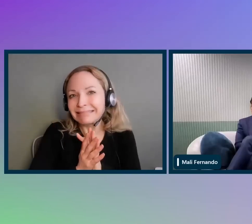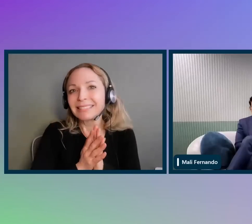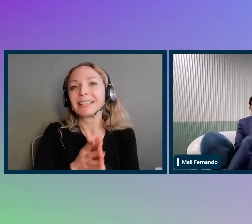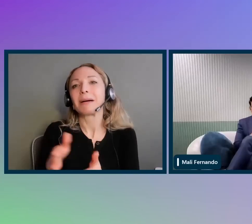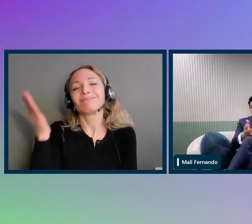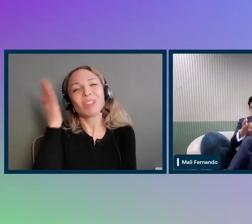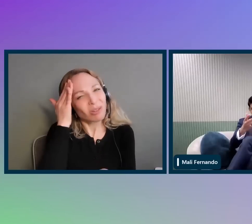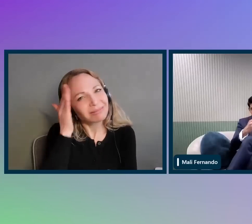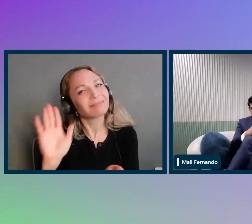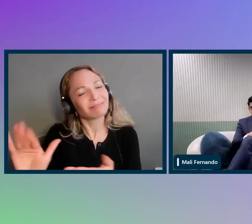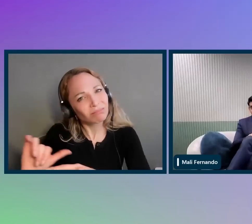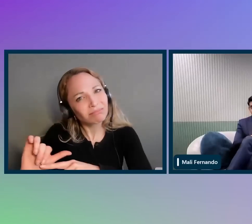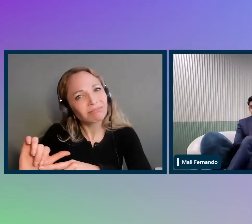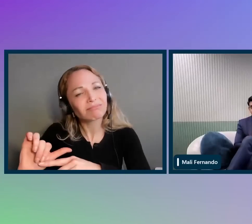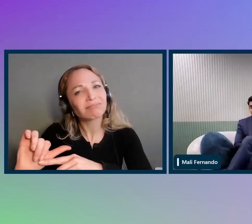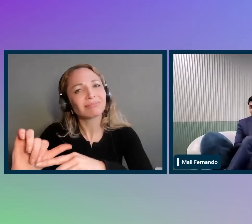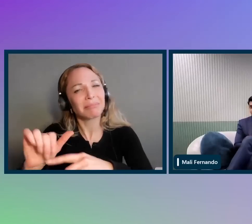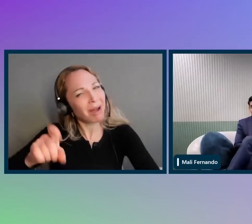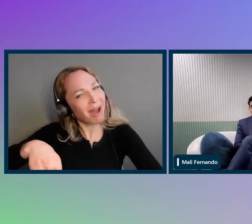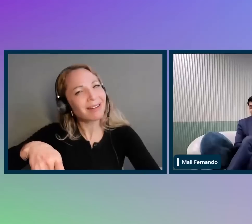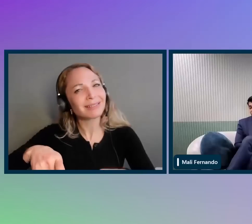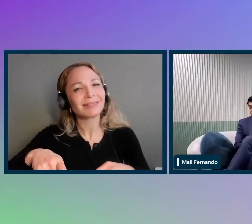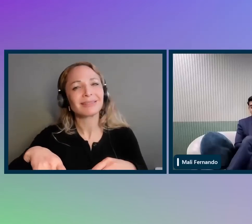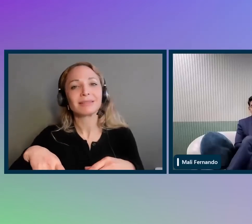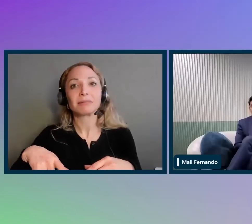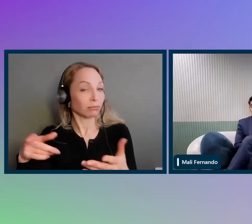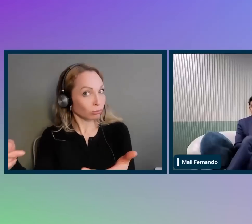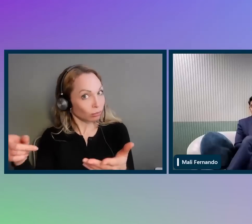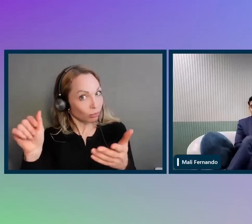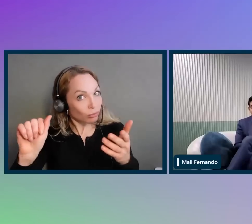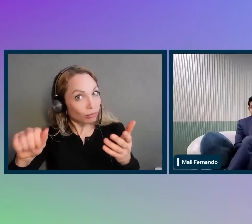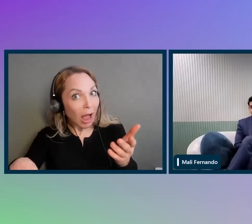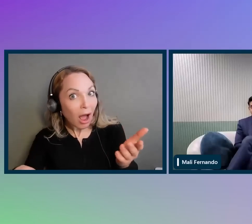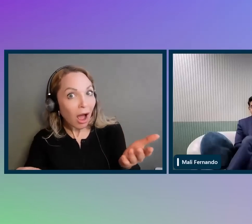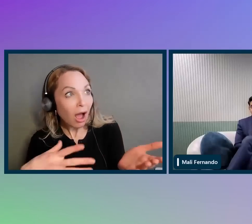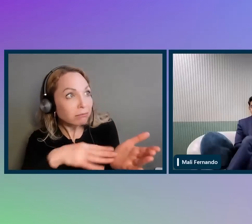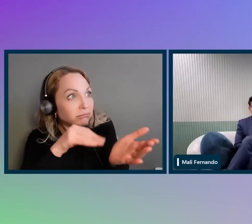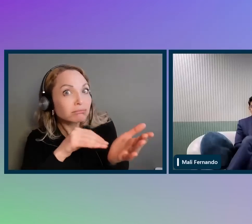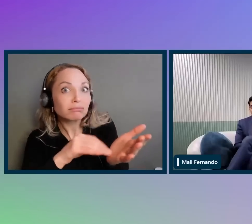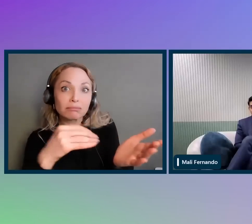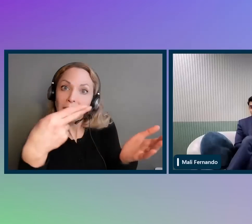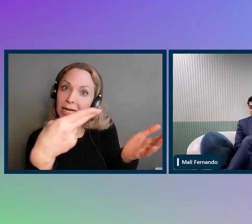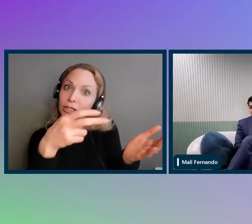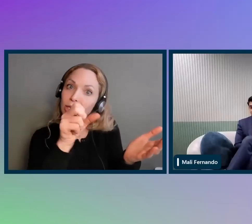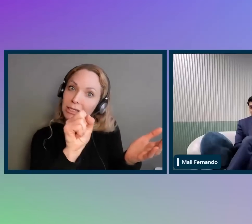whether it's signing up for HSBC's training program, but of course, look, there are some amazing partners out there, right?